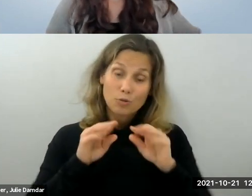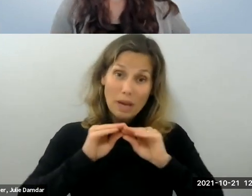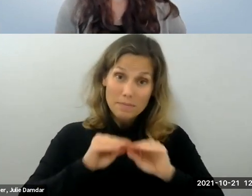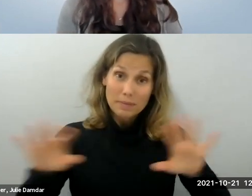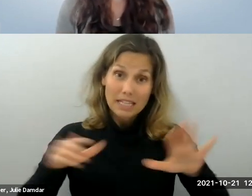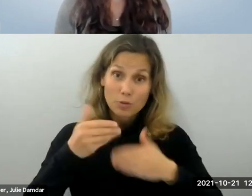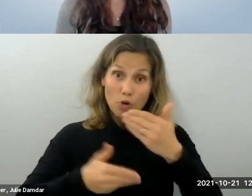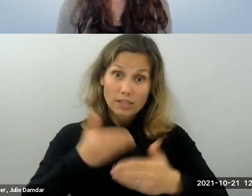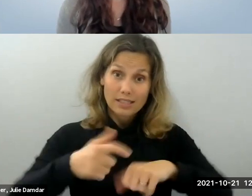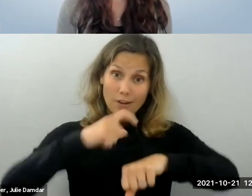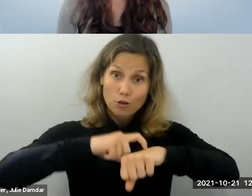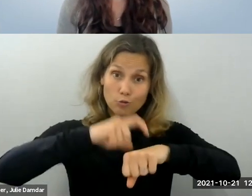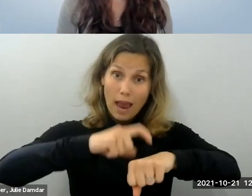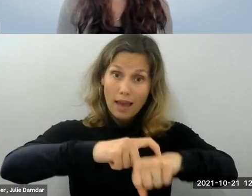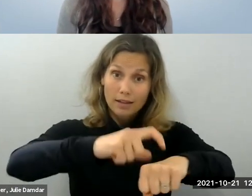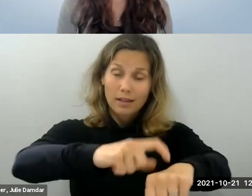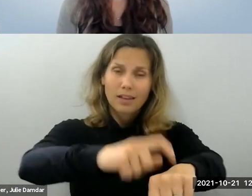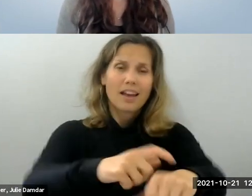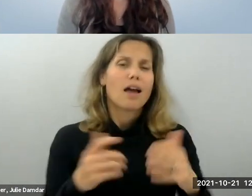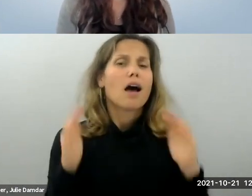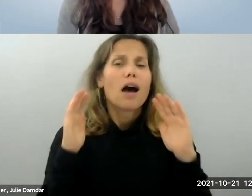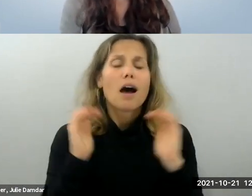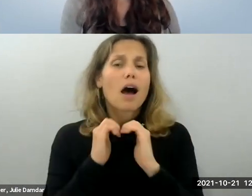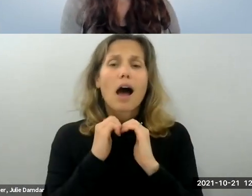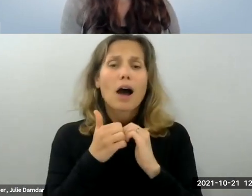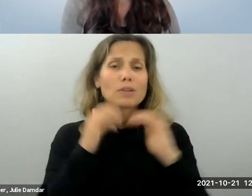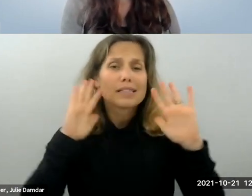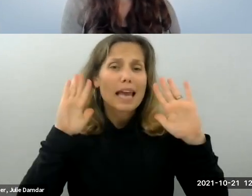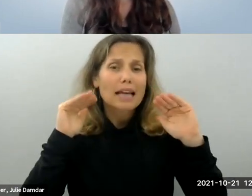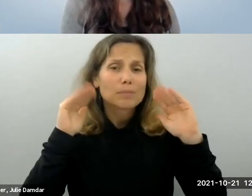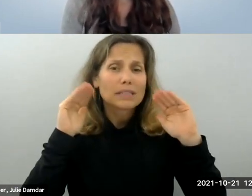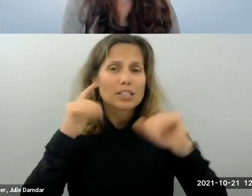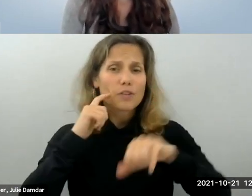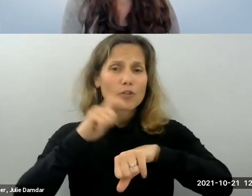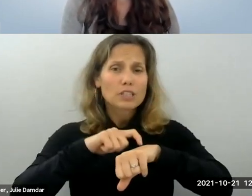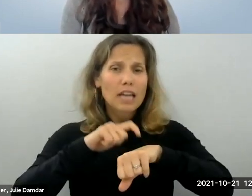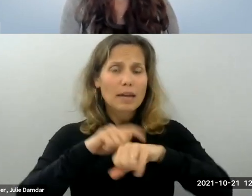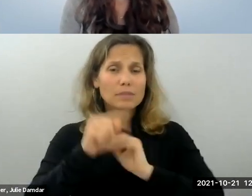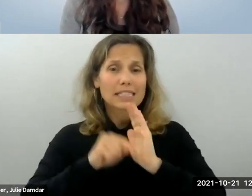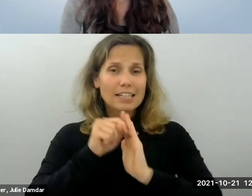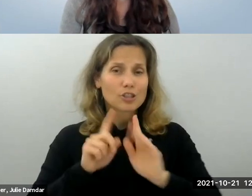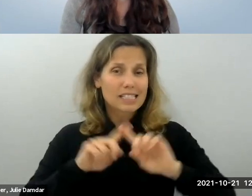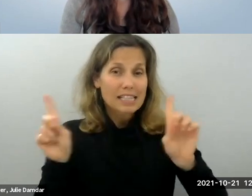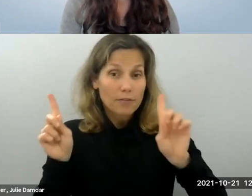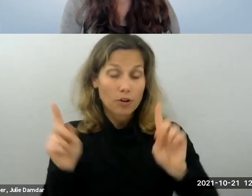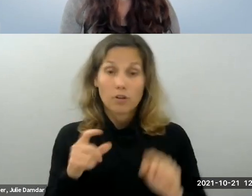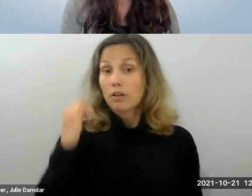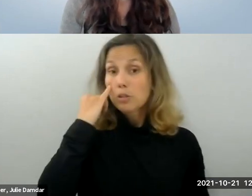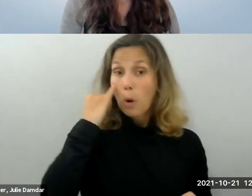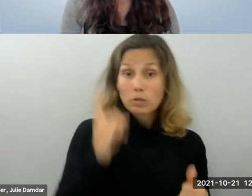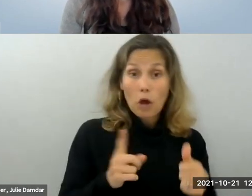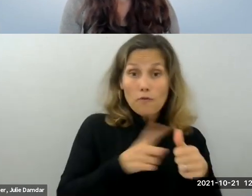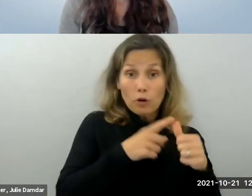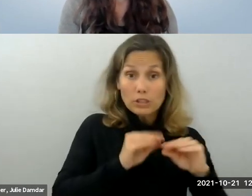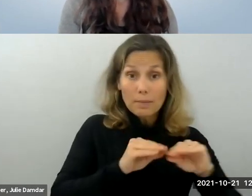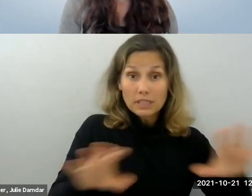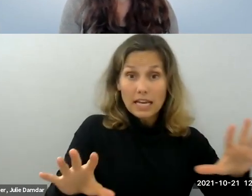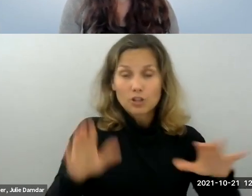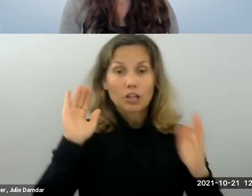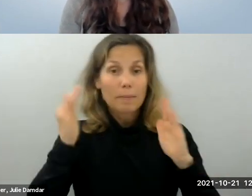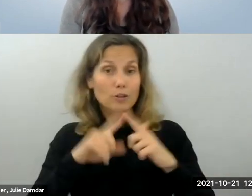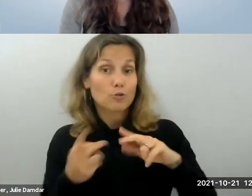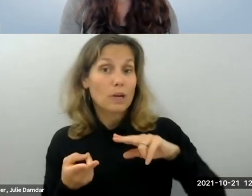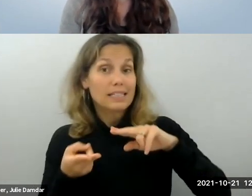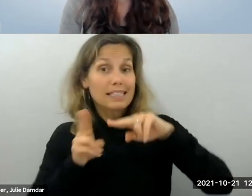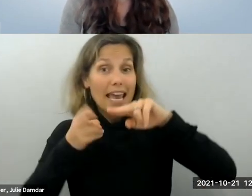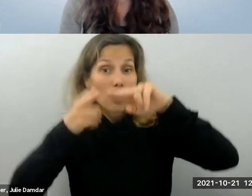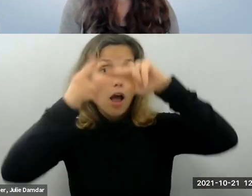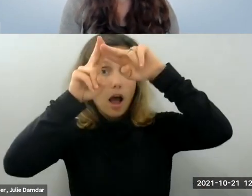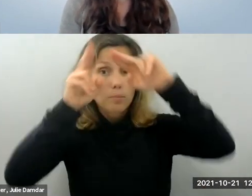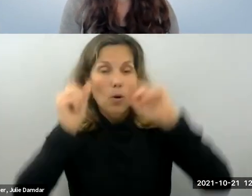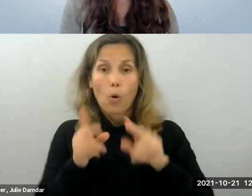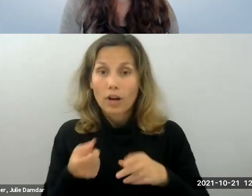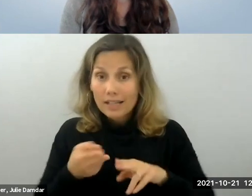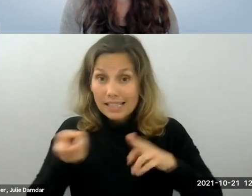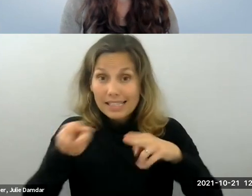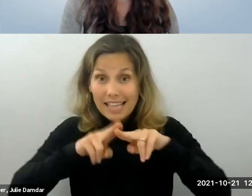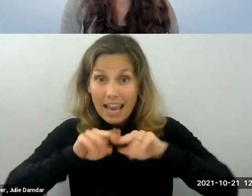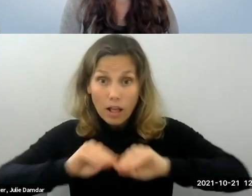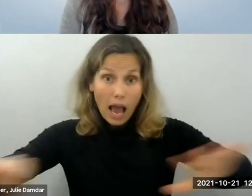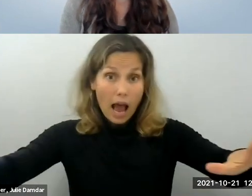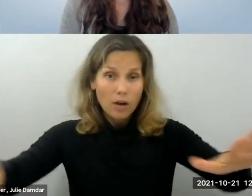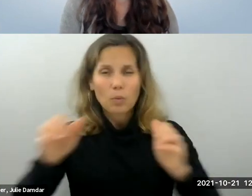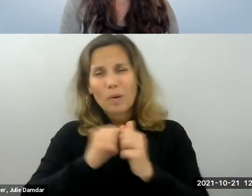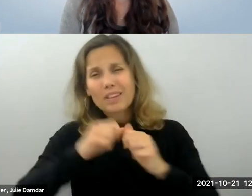Heidi Brown (she/her): How does the expectation of time for stages differ based on if you're doing the first implementation versus scale up or scale out and with diversity of targeted settings and populations.